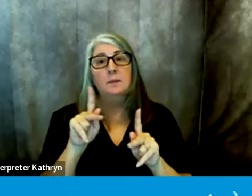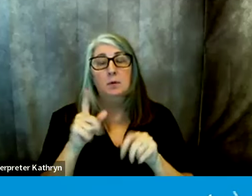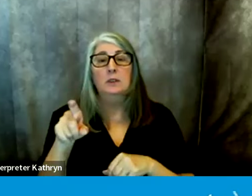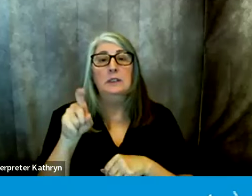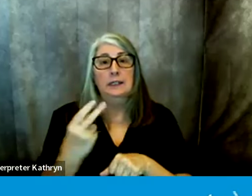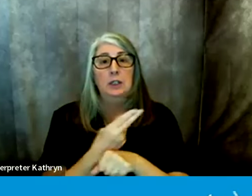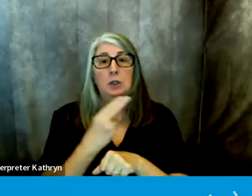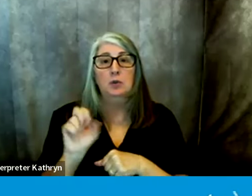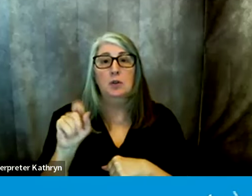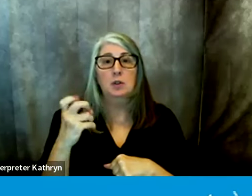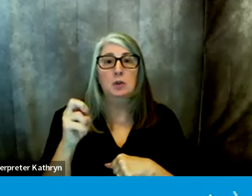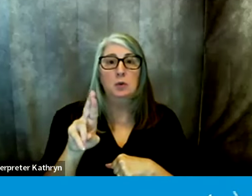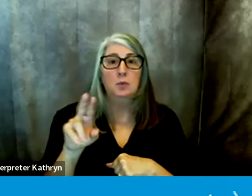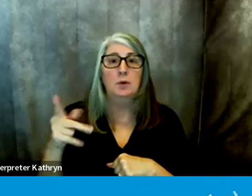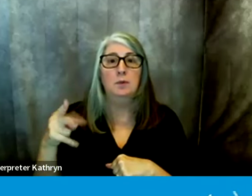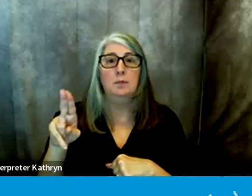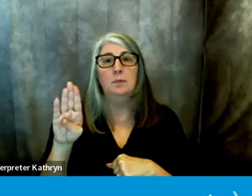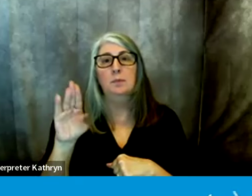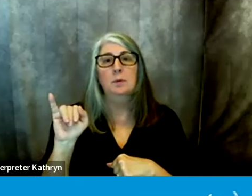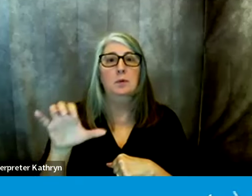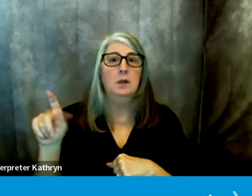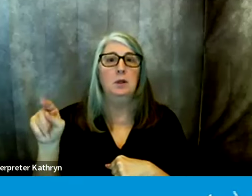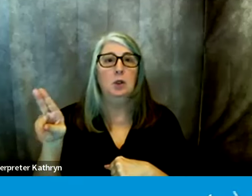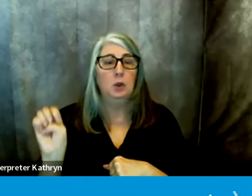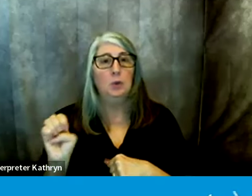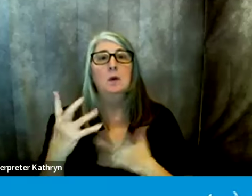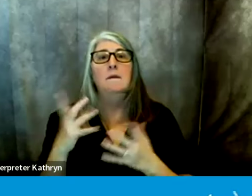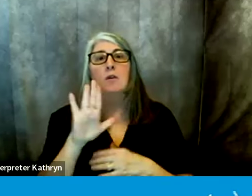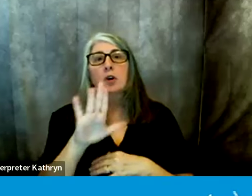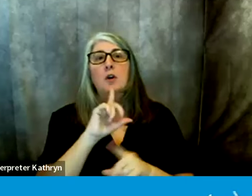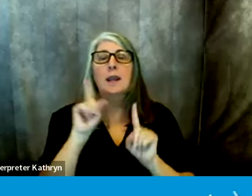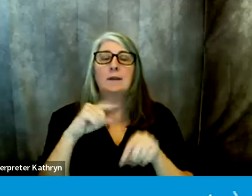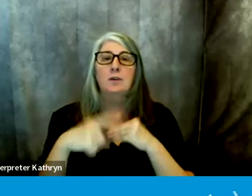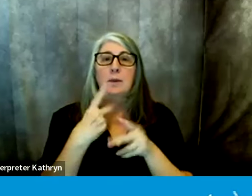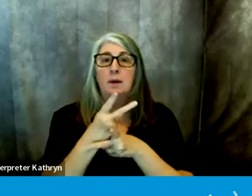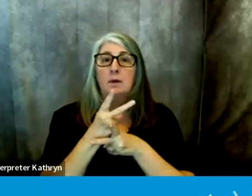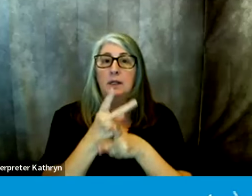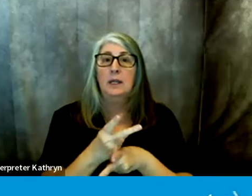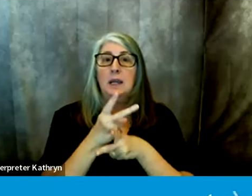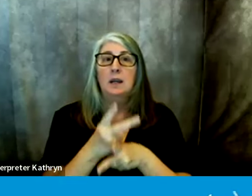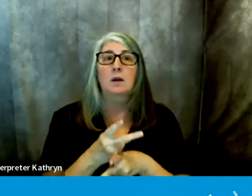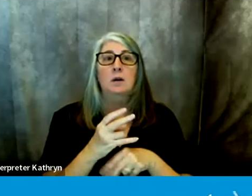To answer your question about care, it's very similar to care for a Foley catheter, which is a urethral catheter.